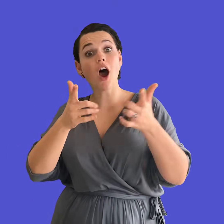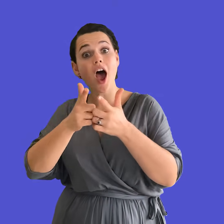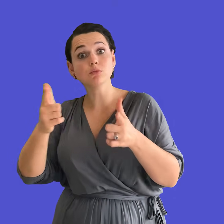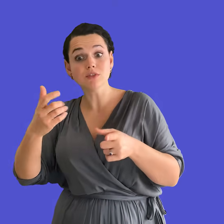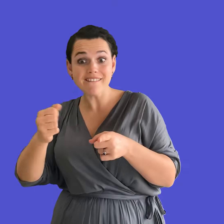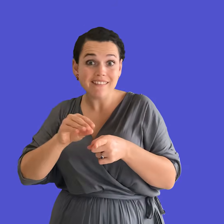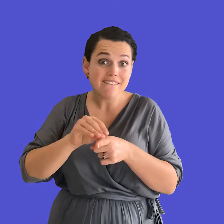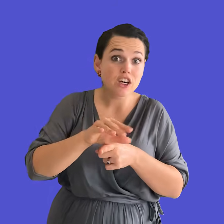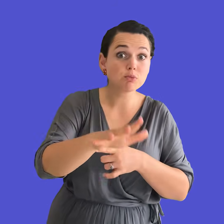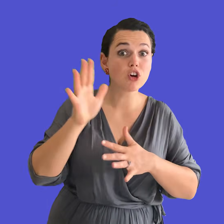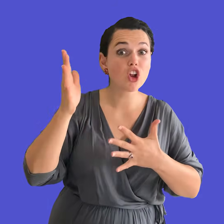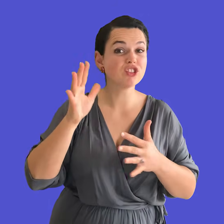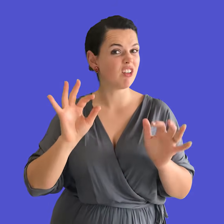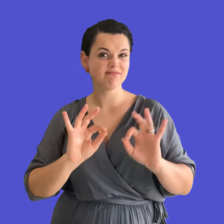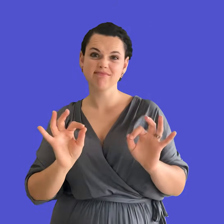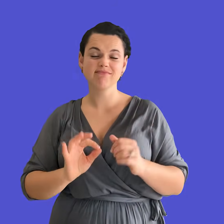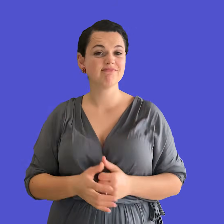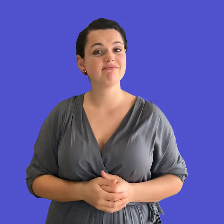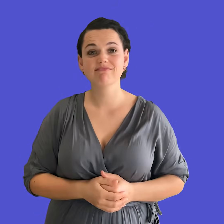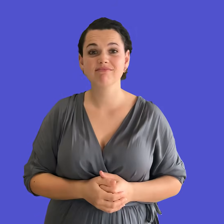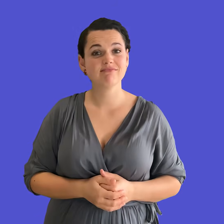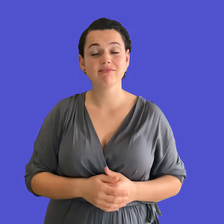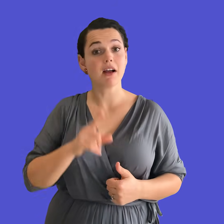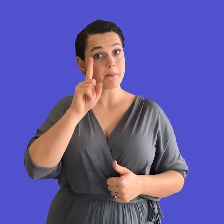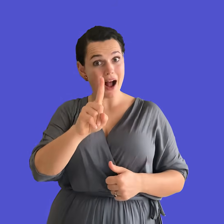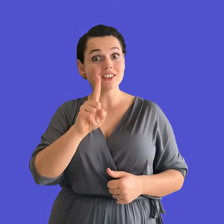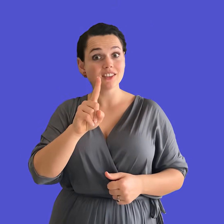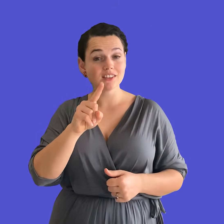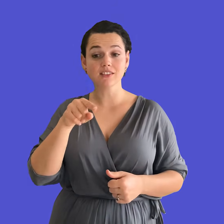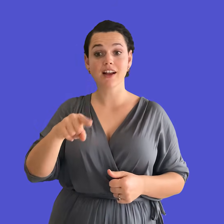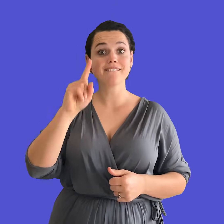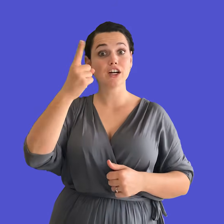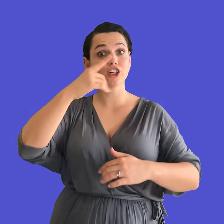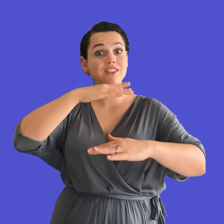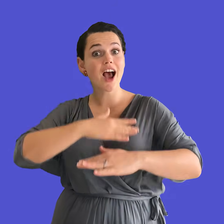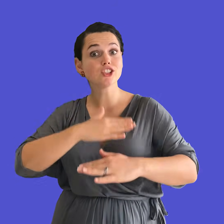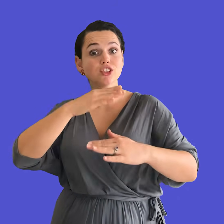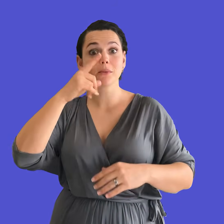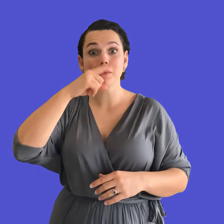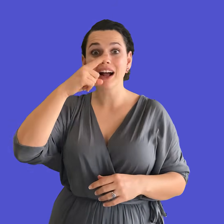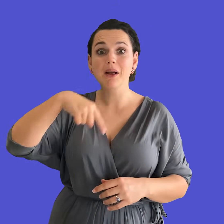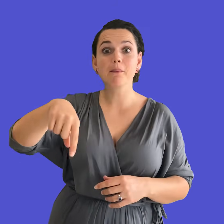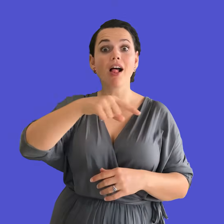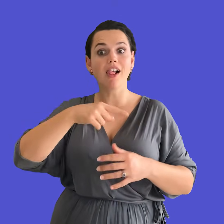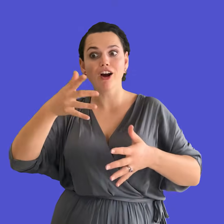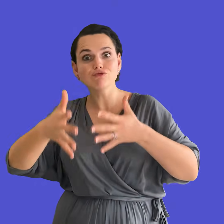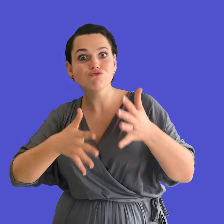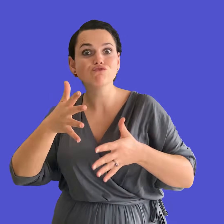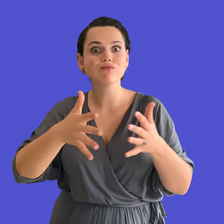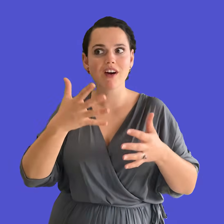that relates to their culture, Indigenous Sign Language has not influenced Auslan, however,